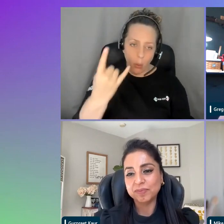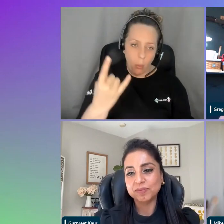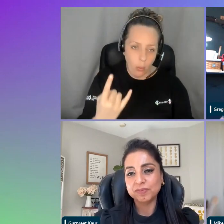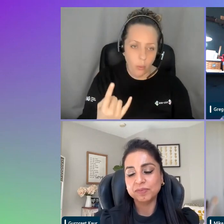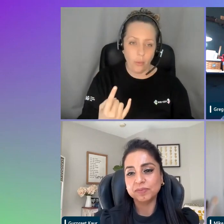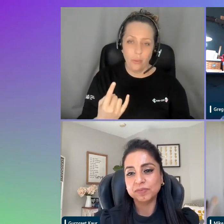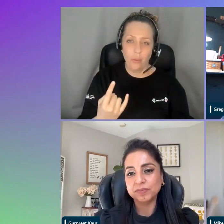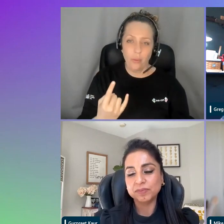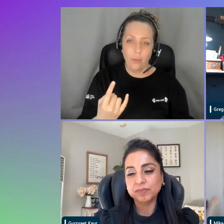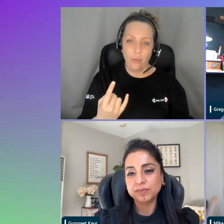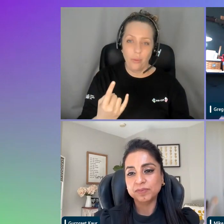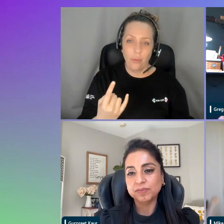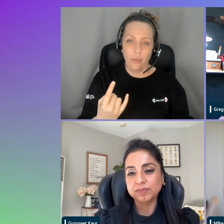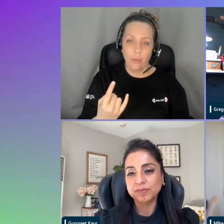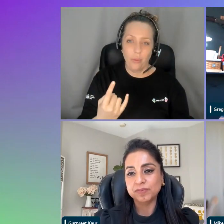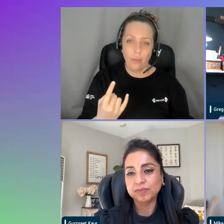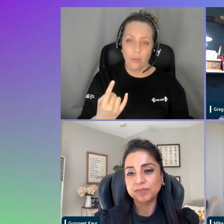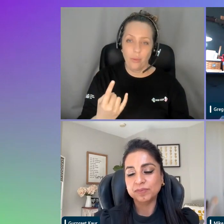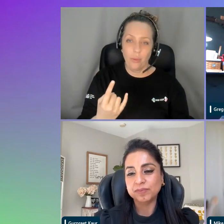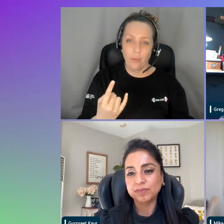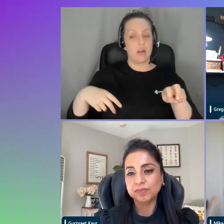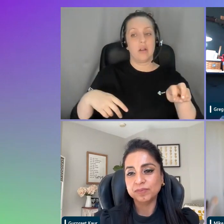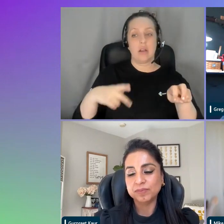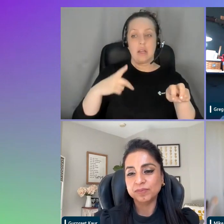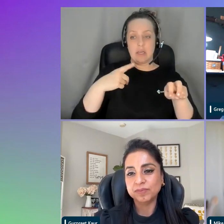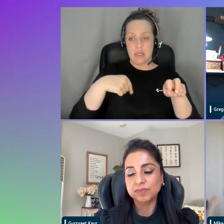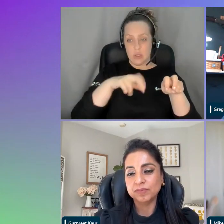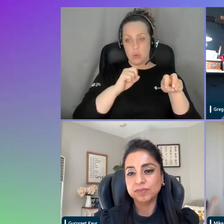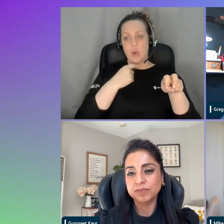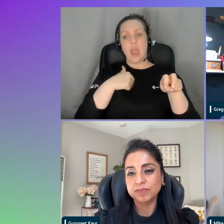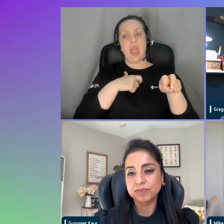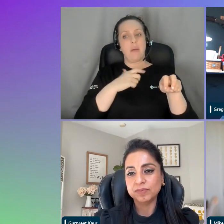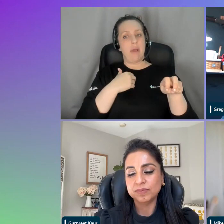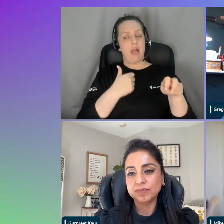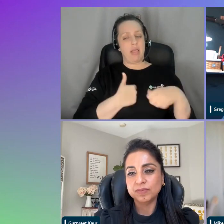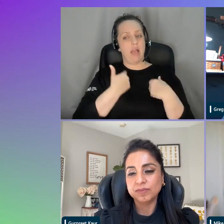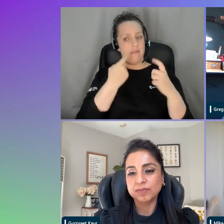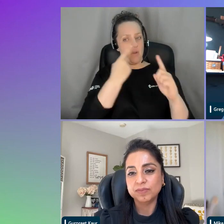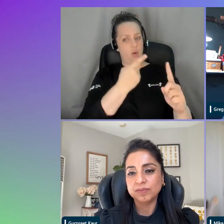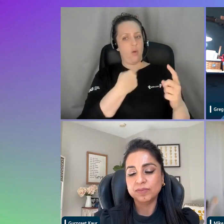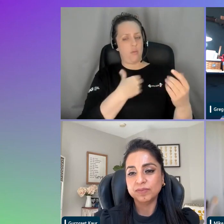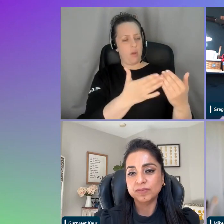in retiring there and coming here and making this you know,